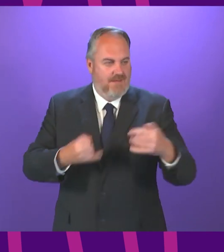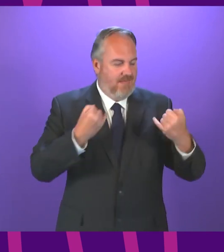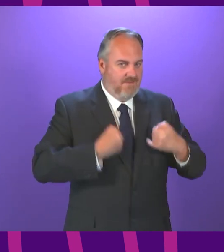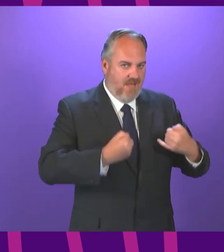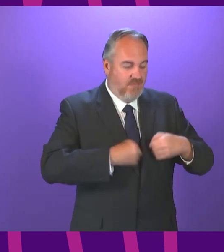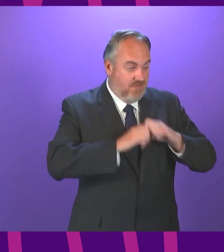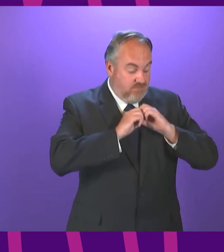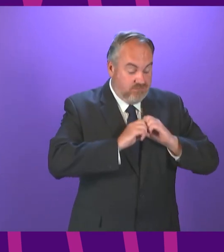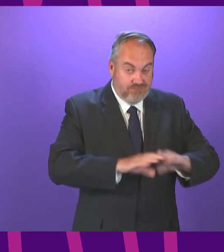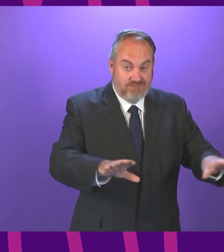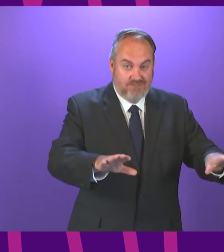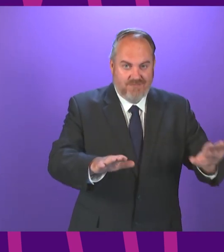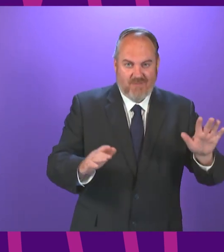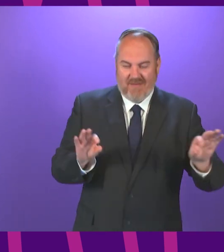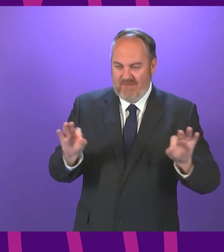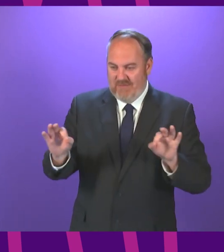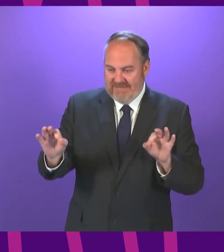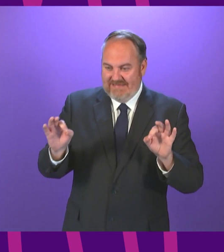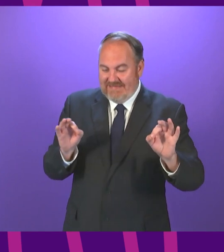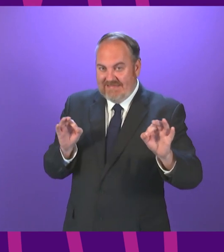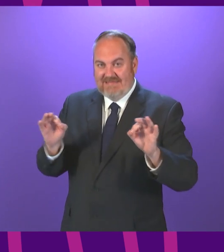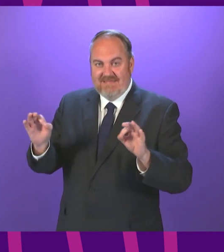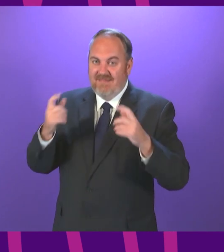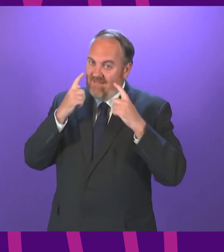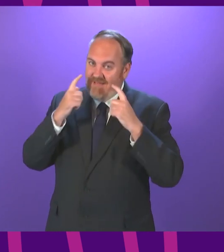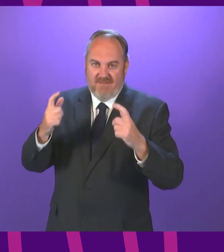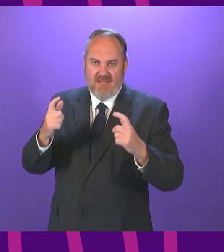out today. I say in answer to Willie Rennie’s question that that is under active consideration.